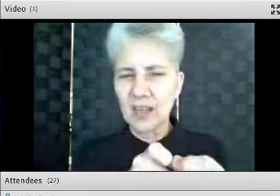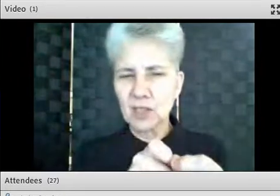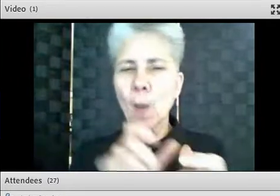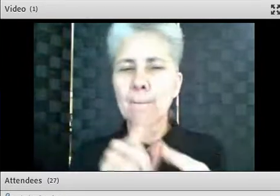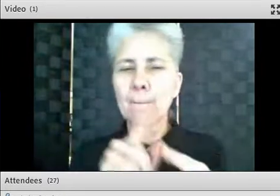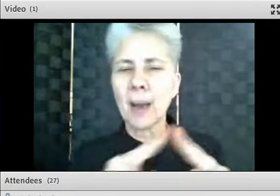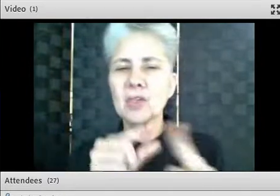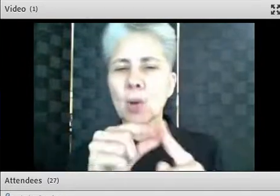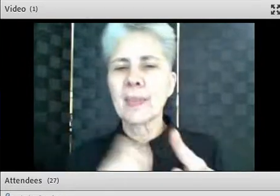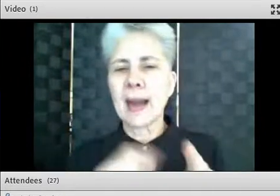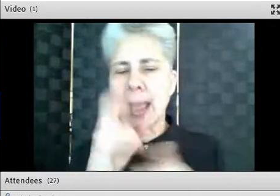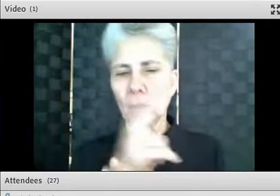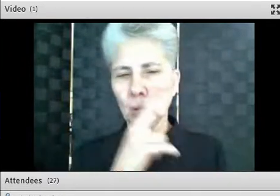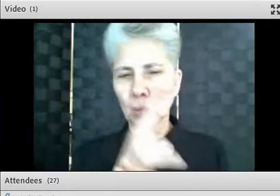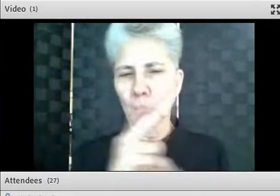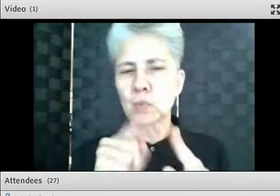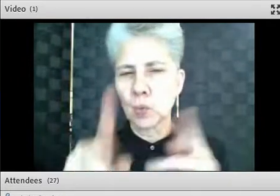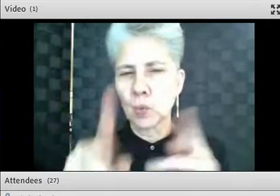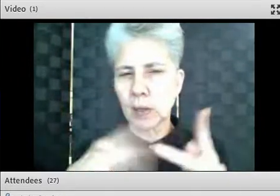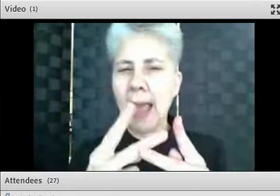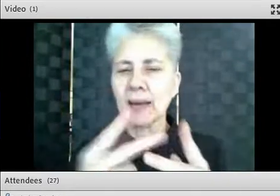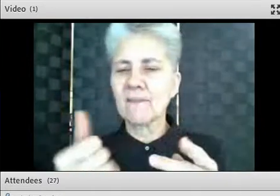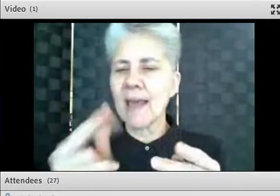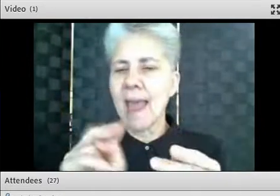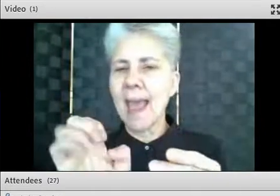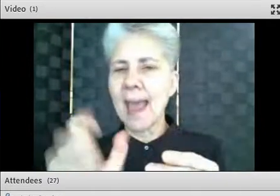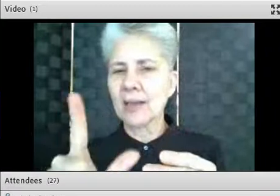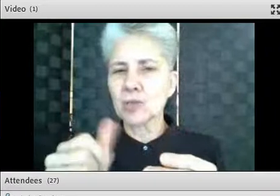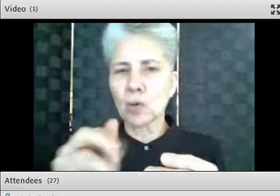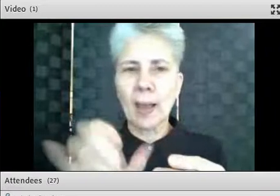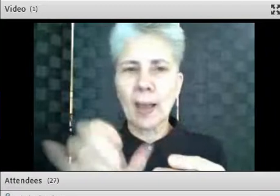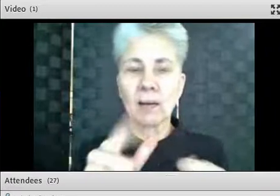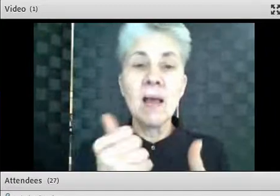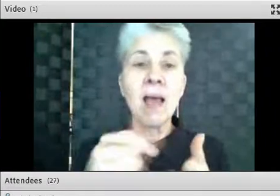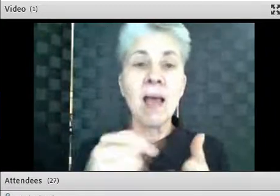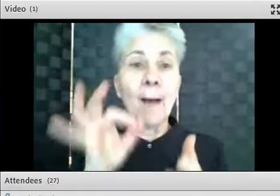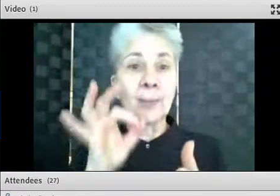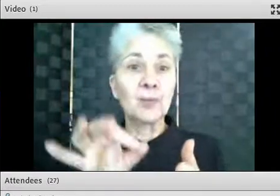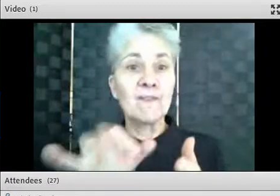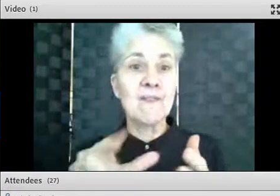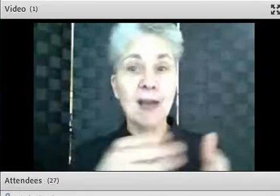That's the term that I use to -- kind of like Hansel and Gretel, helping you find your way